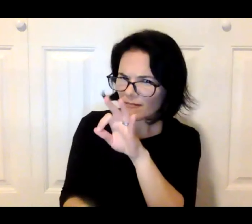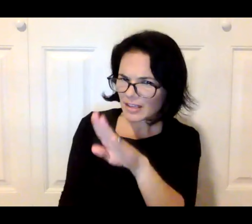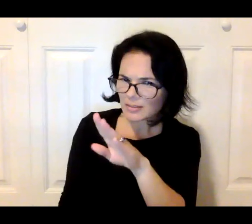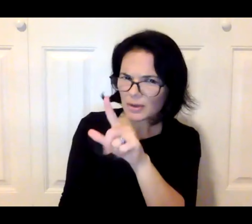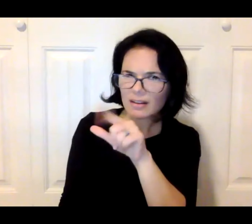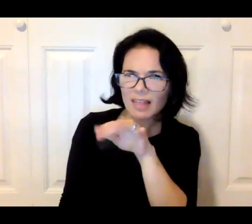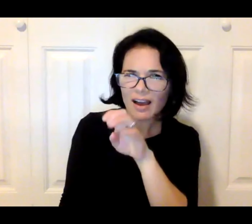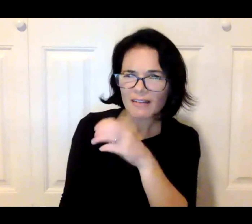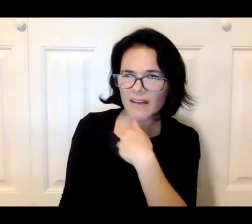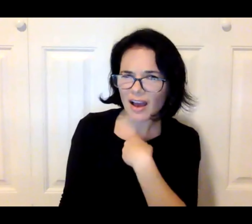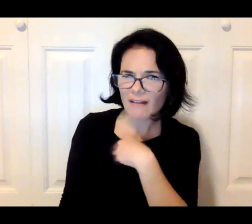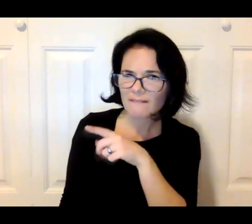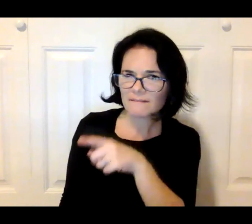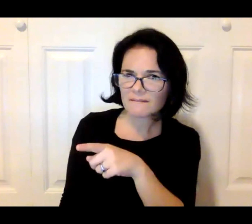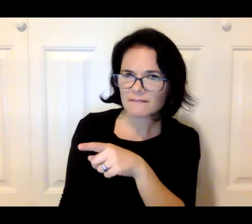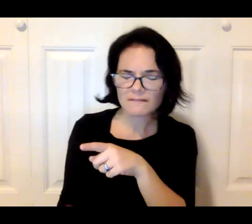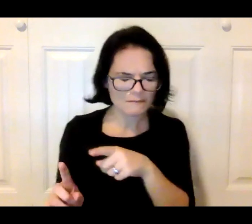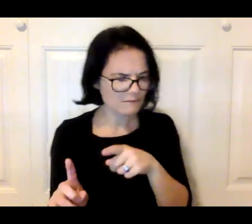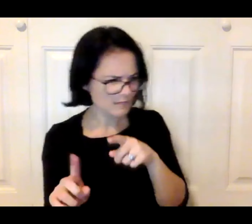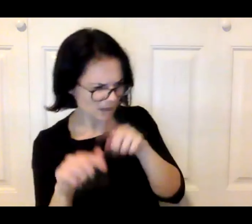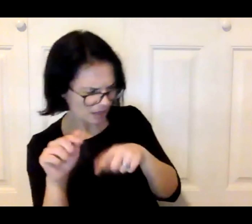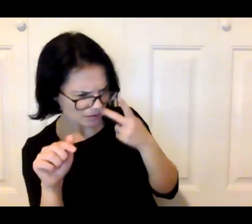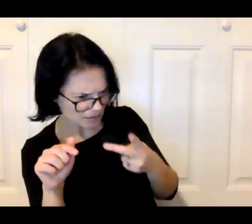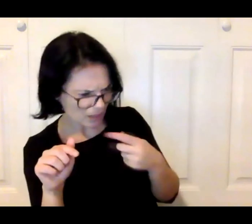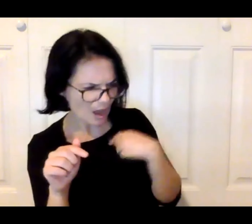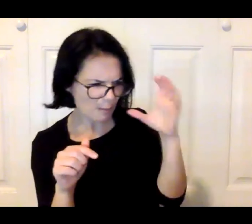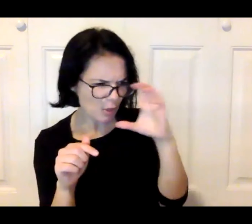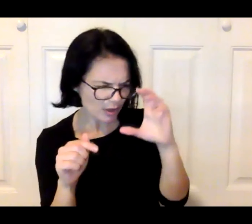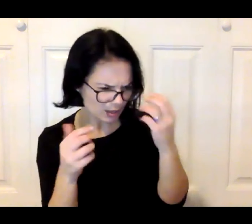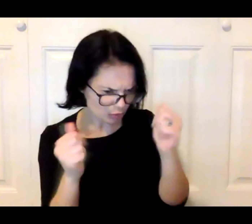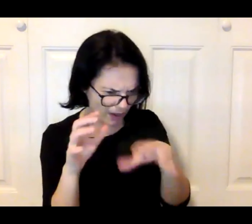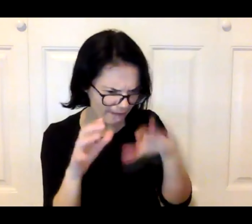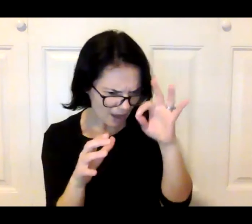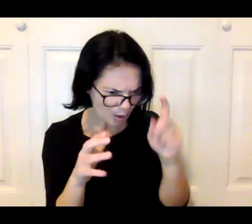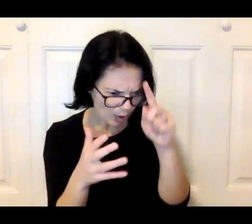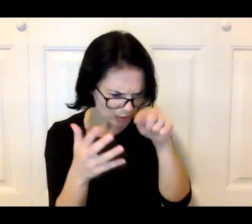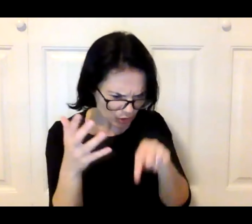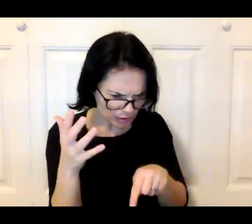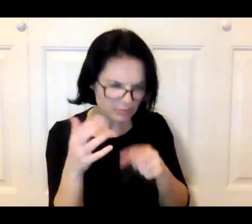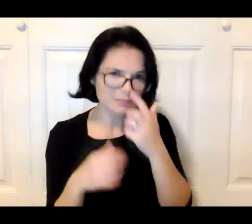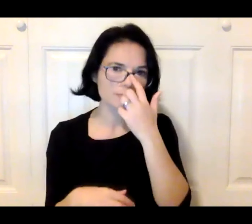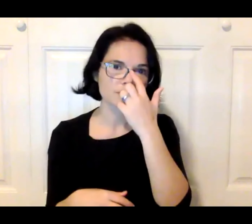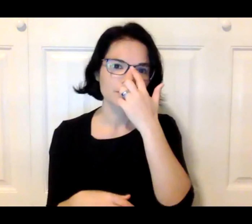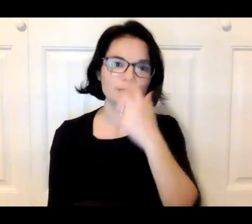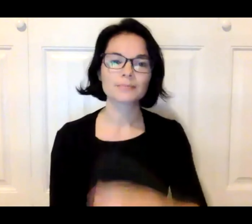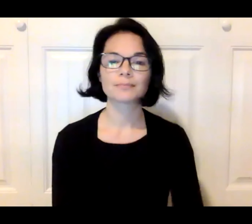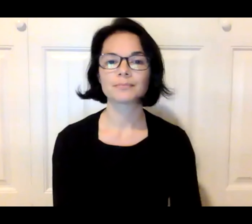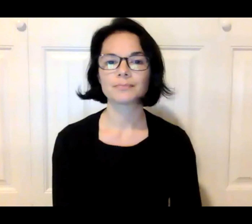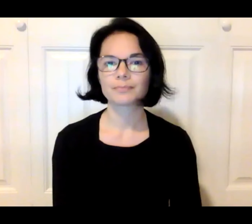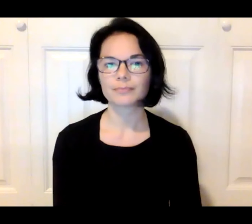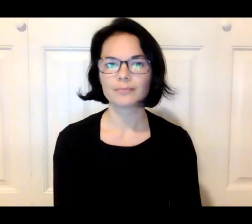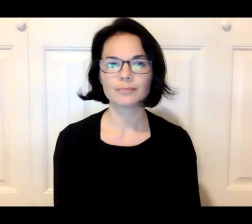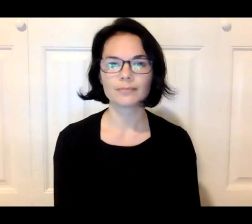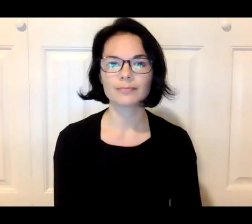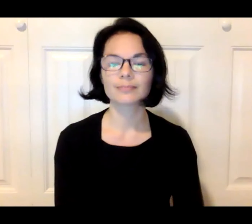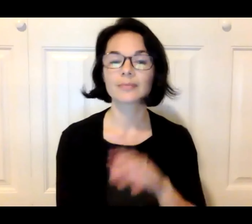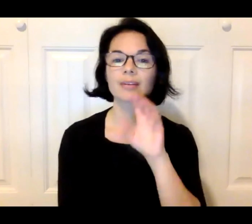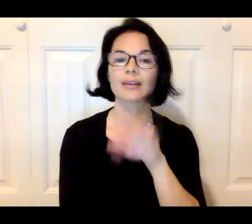That person can refer you to get COVID tested and can